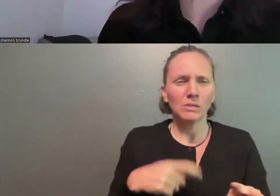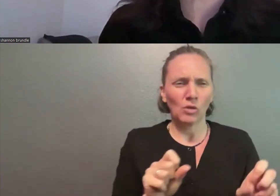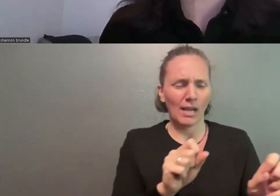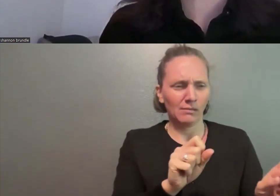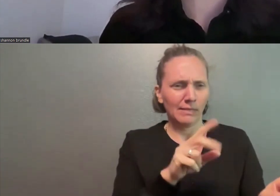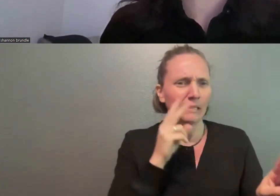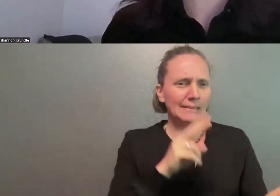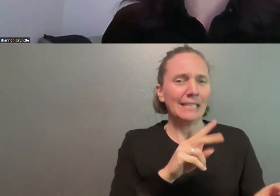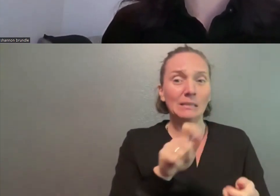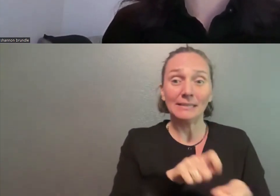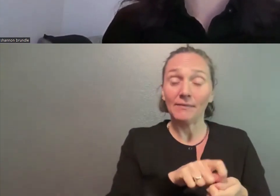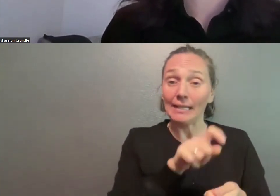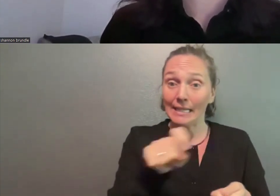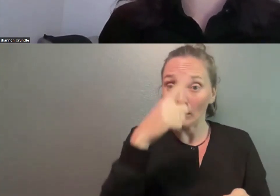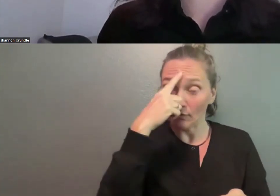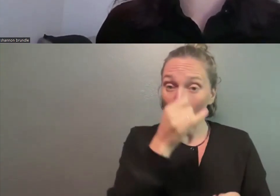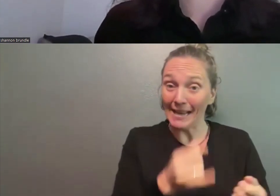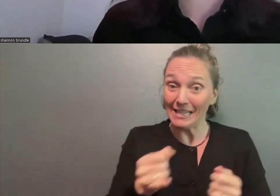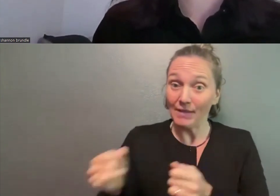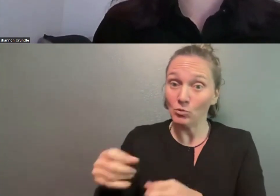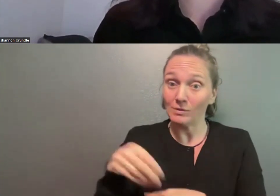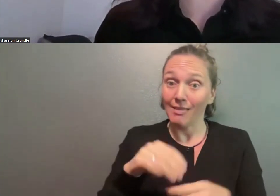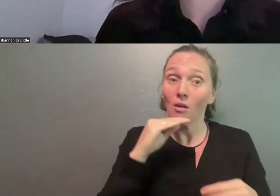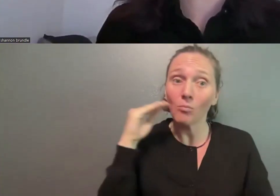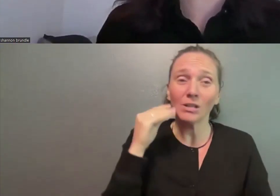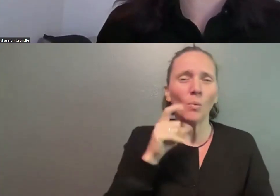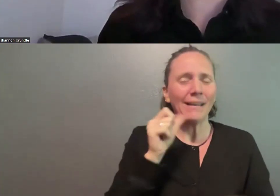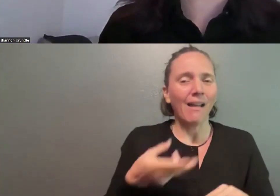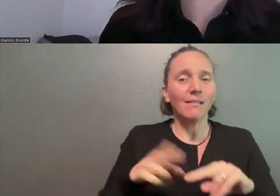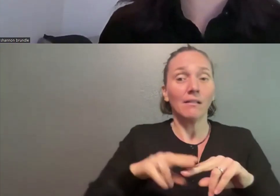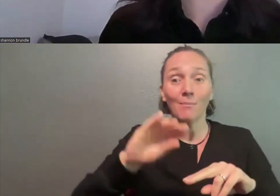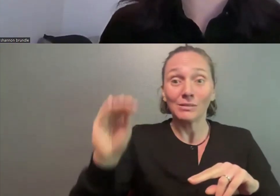We're not doing any sort of like percentage increase based on person increase.